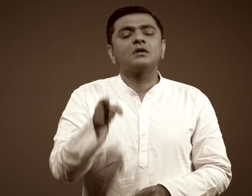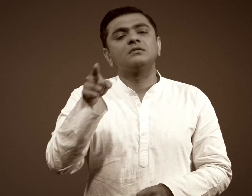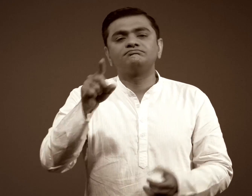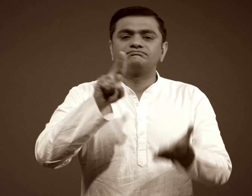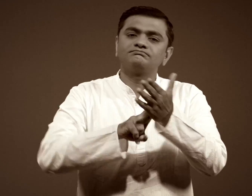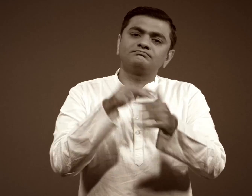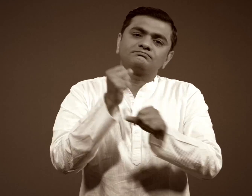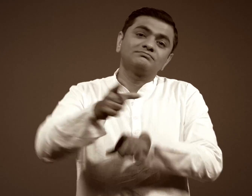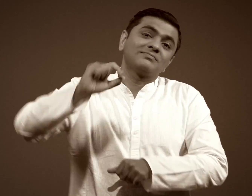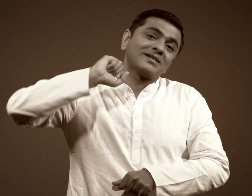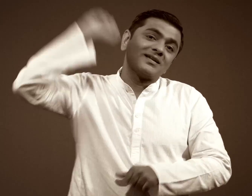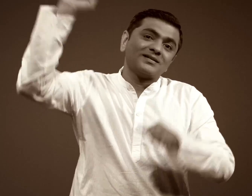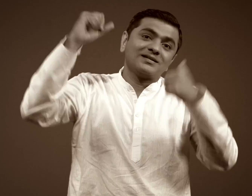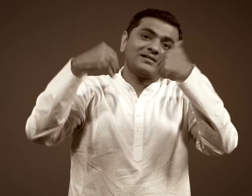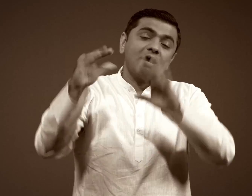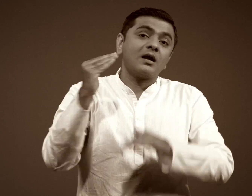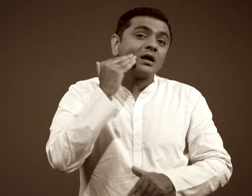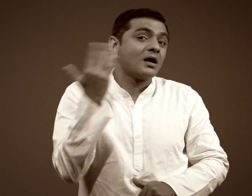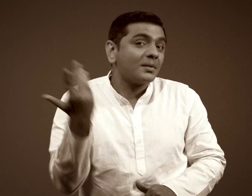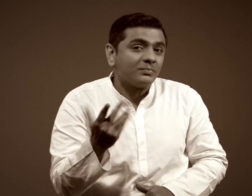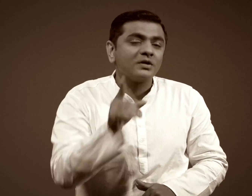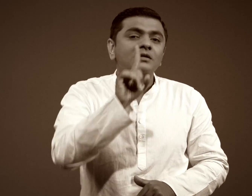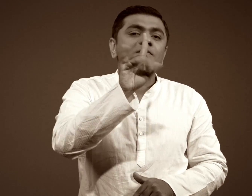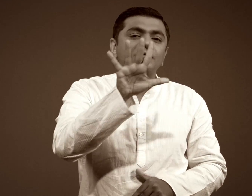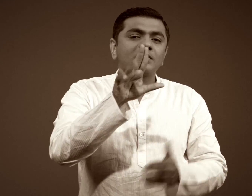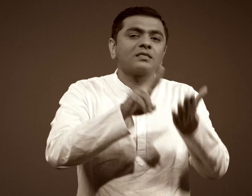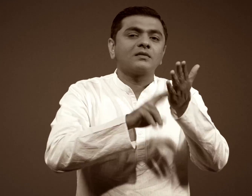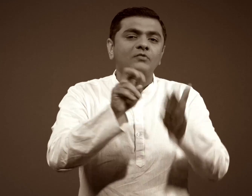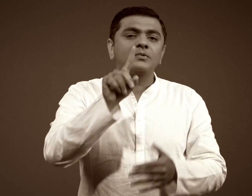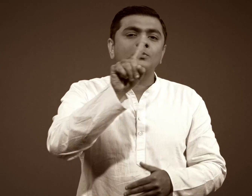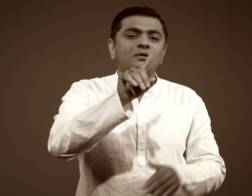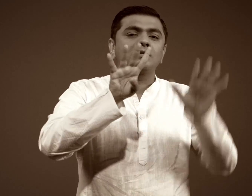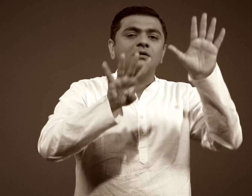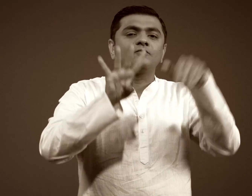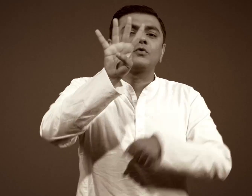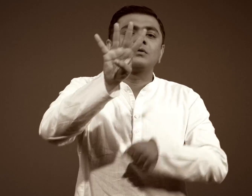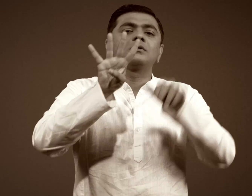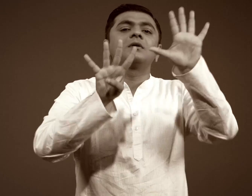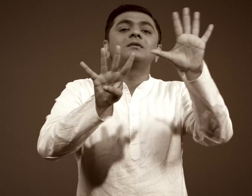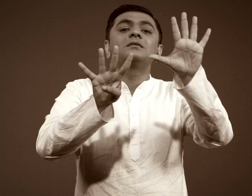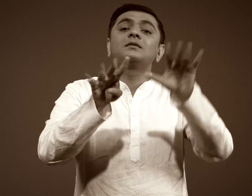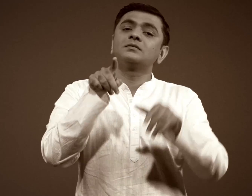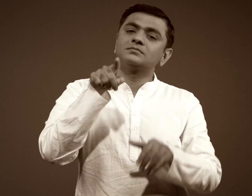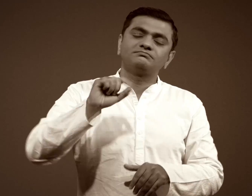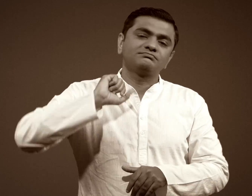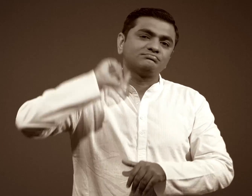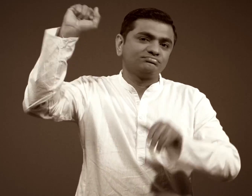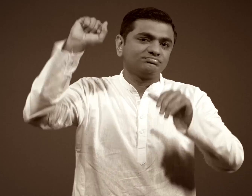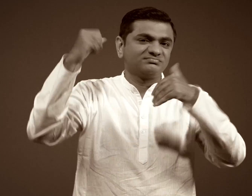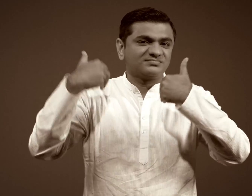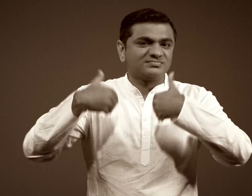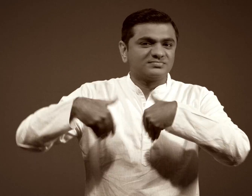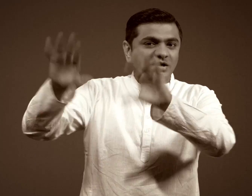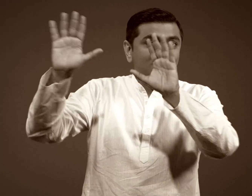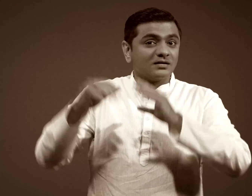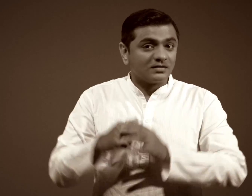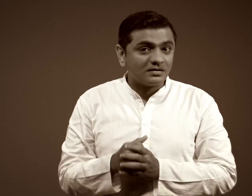Godse was hanged on 15 November 1949.